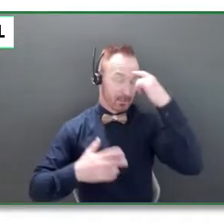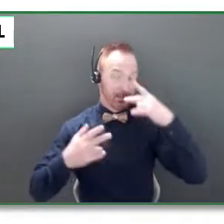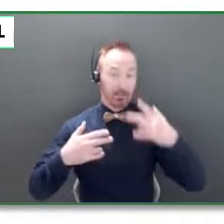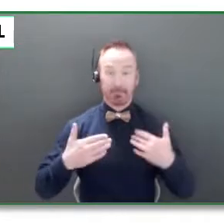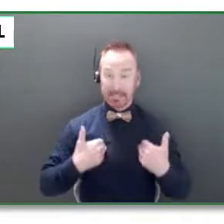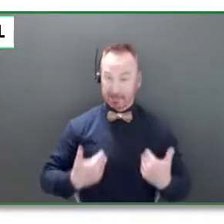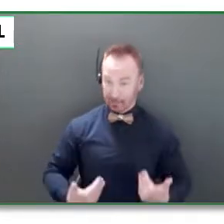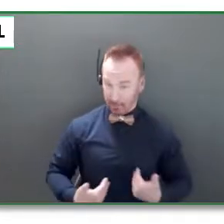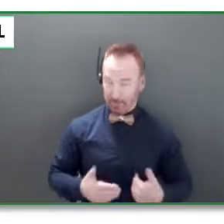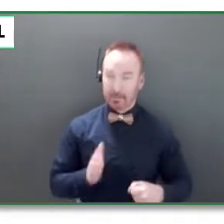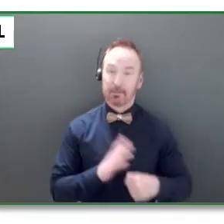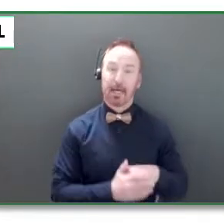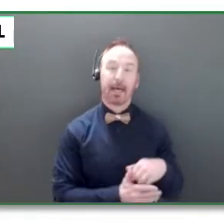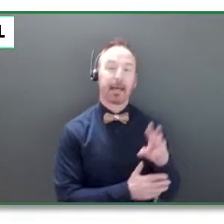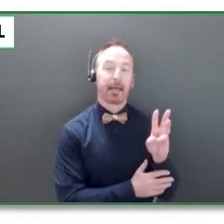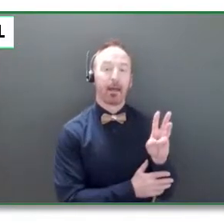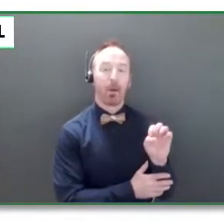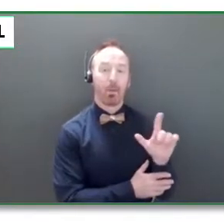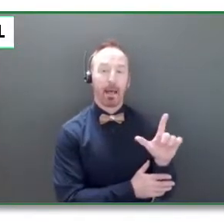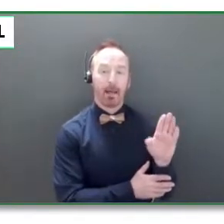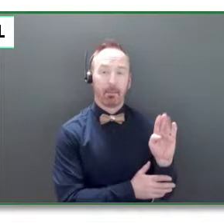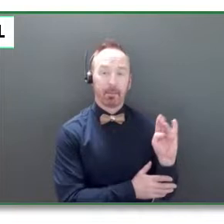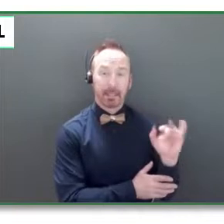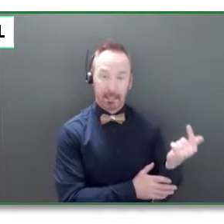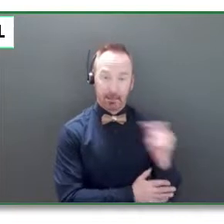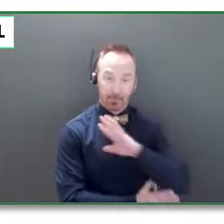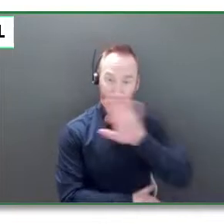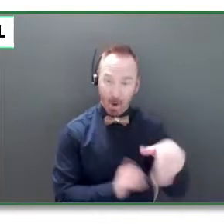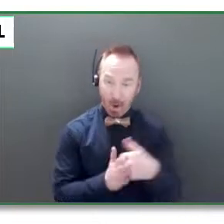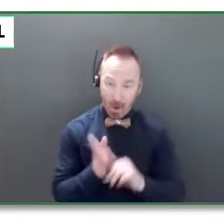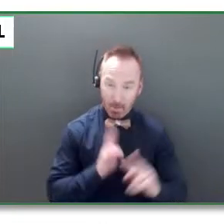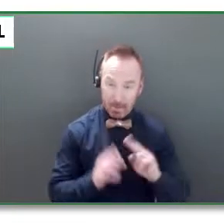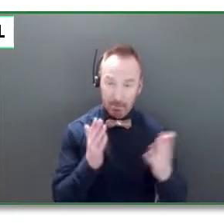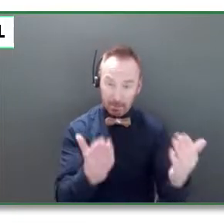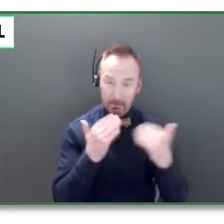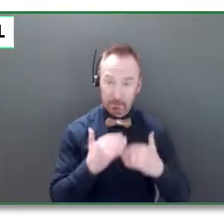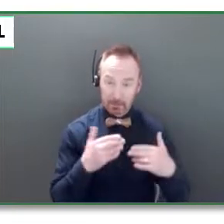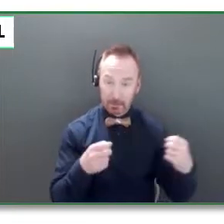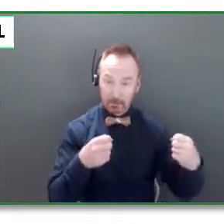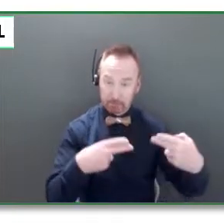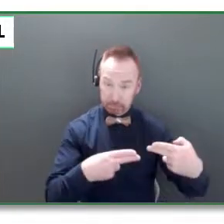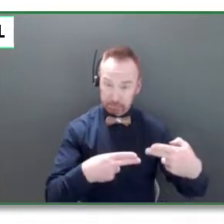Next slide. Another framework which many of you